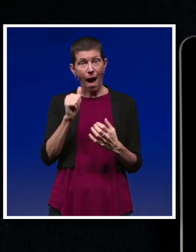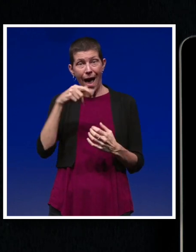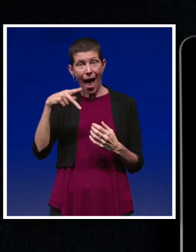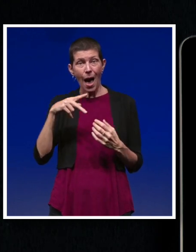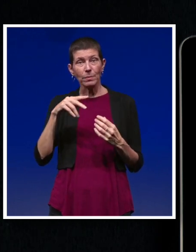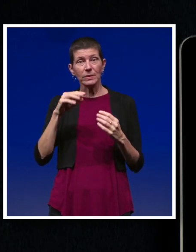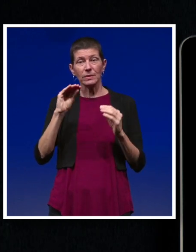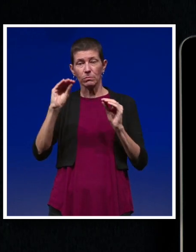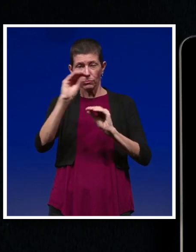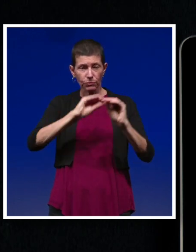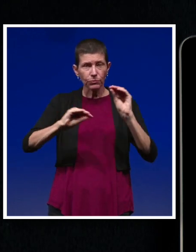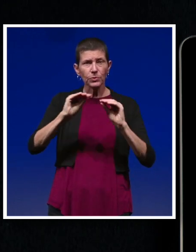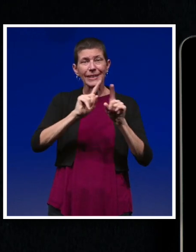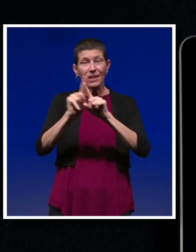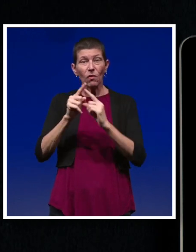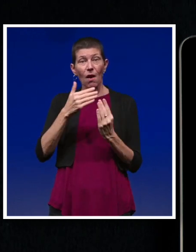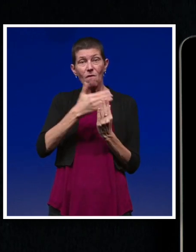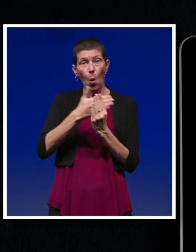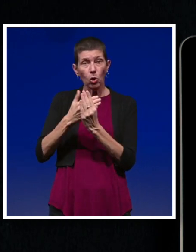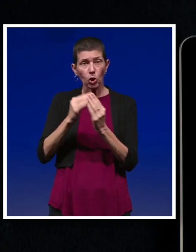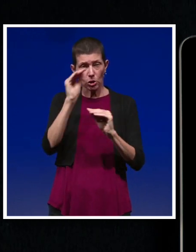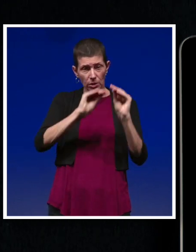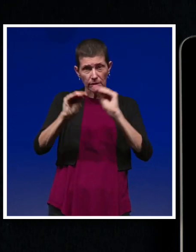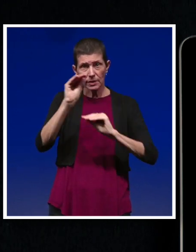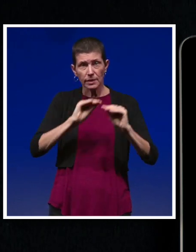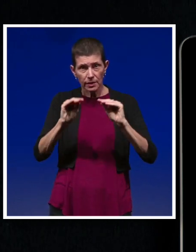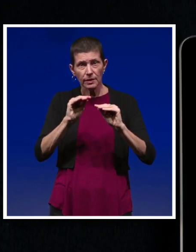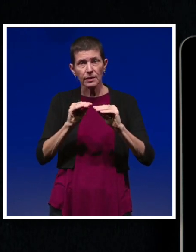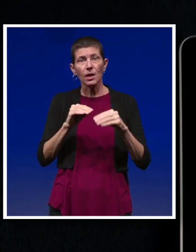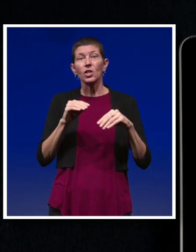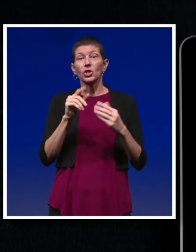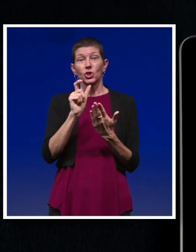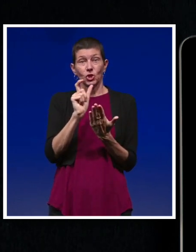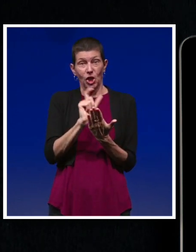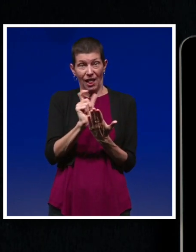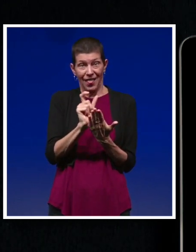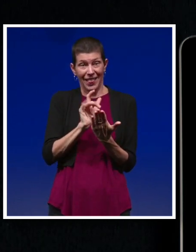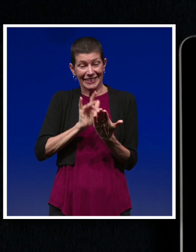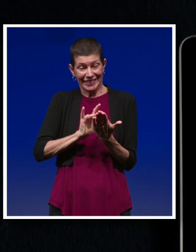If you'd like to organize your apps into folders... enter jiggle mode...